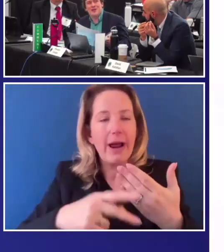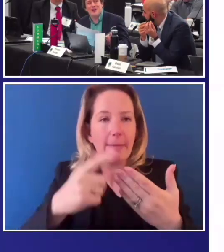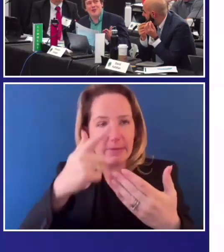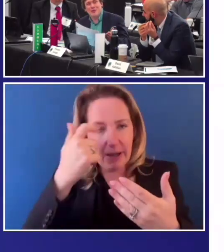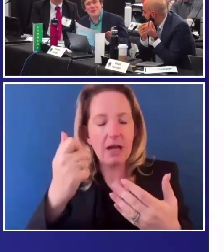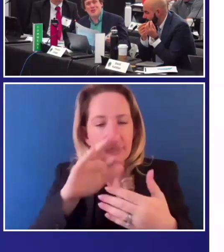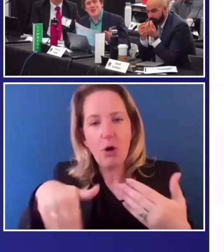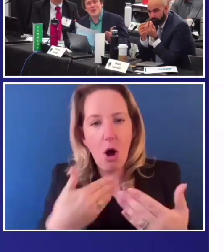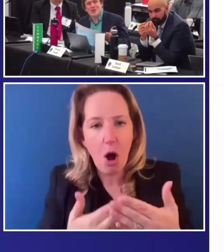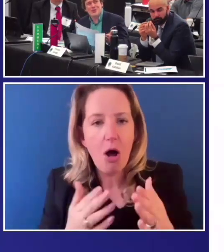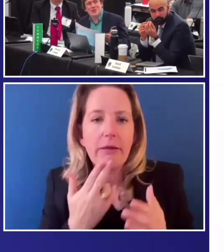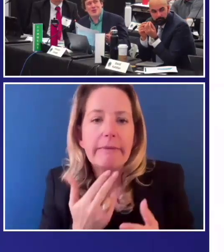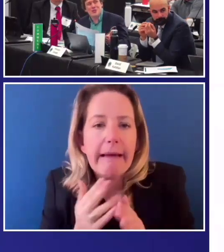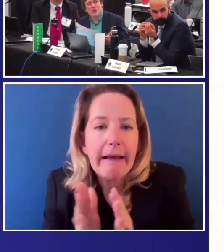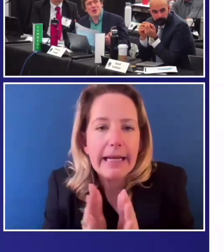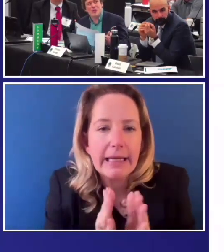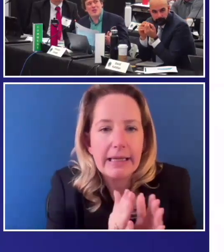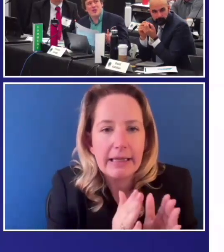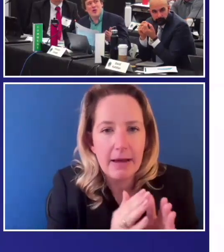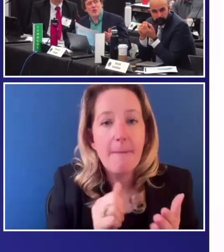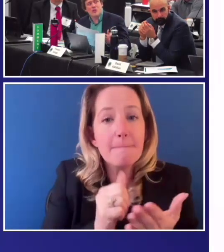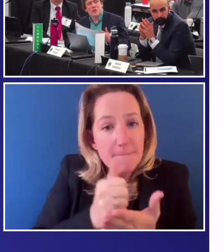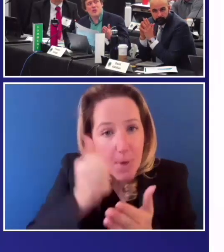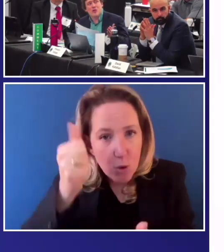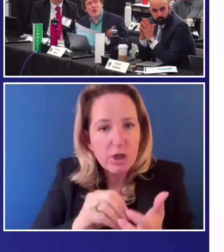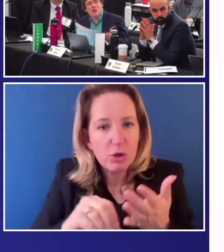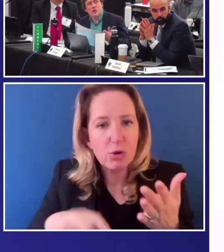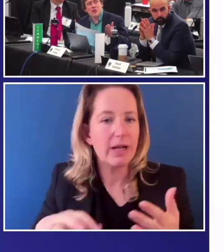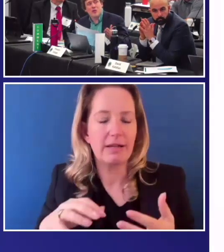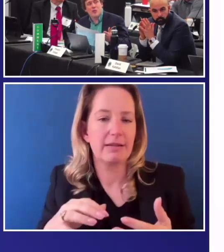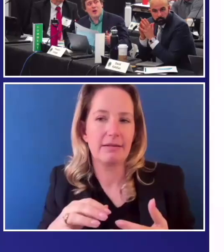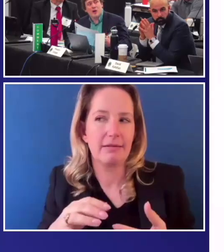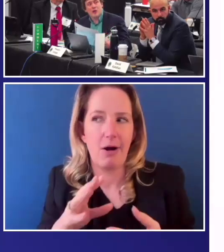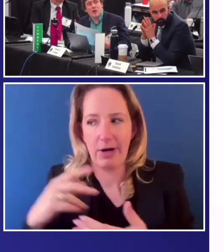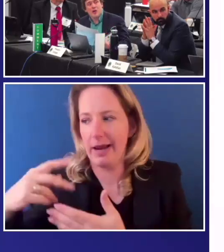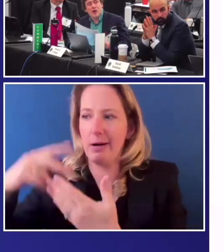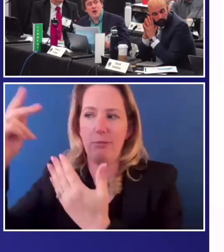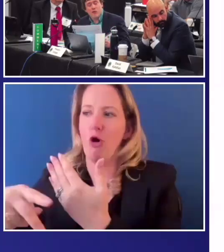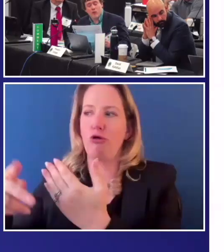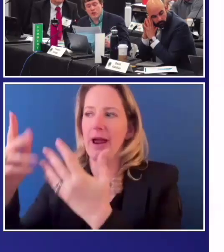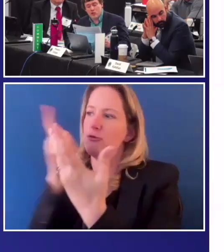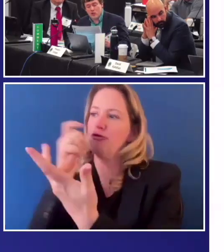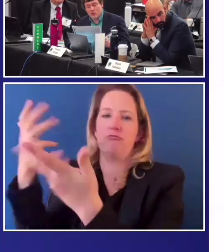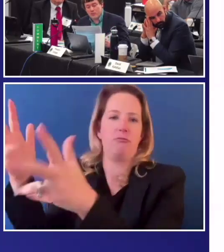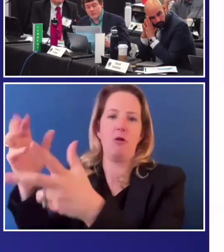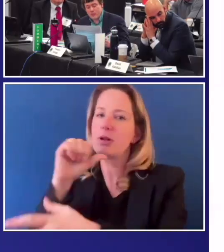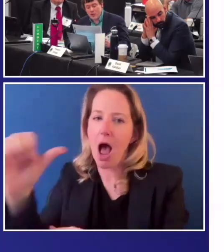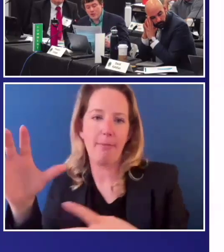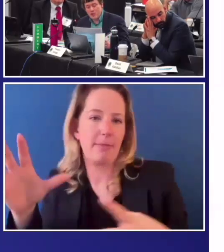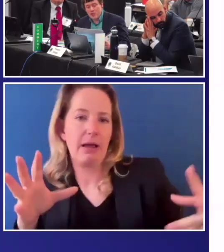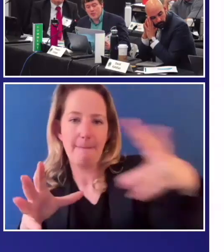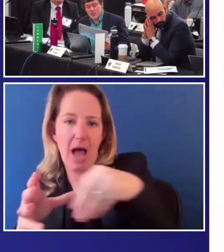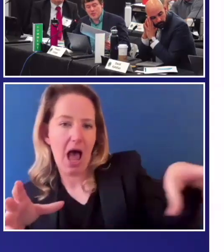You know, most students are in a program that's not going to be combined with, with a higher four-digit or two-digit CIP